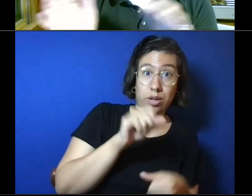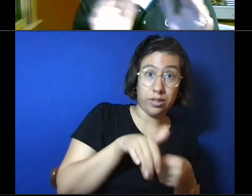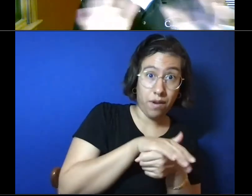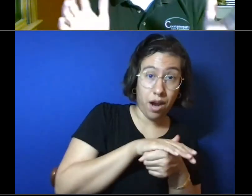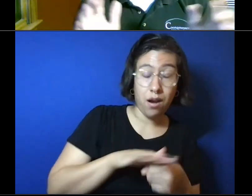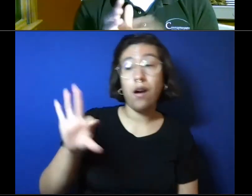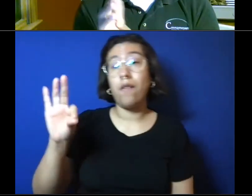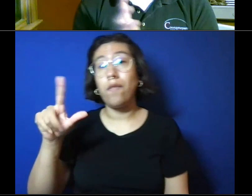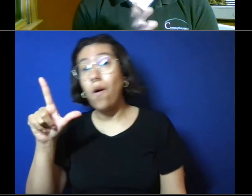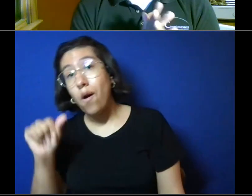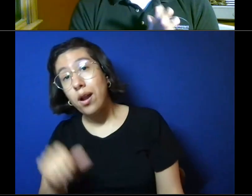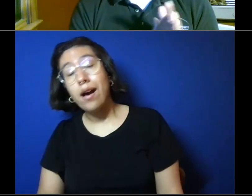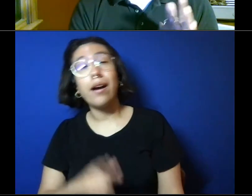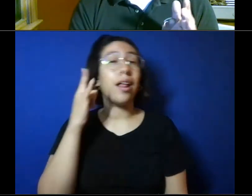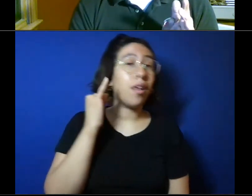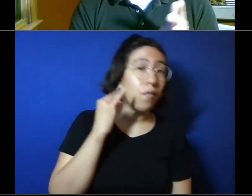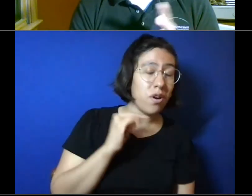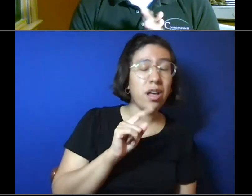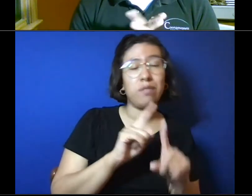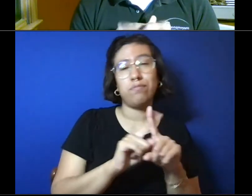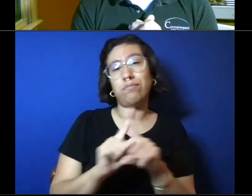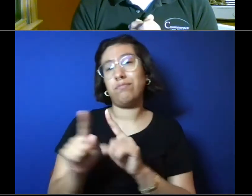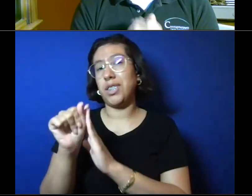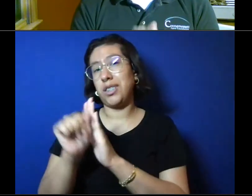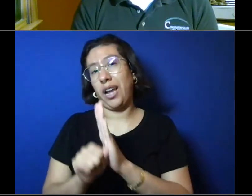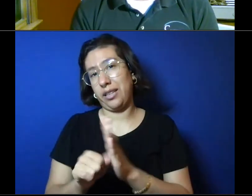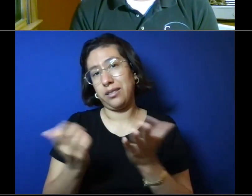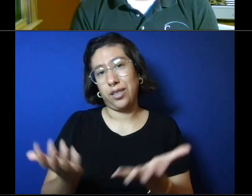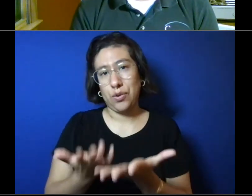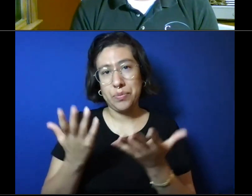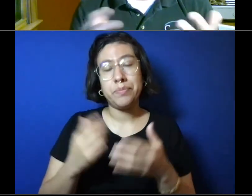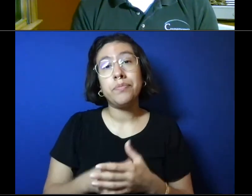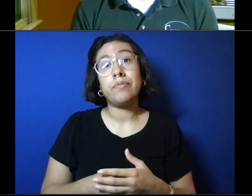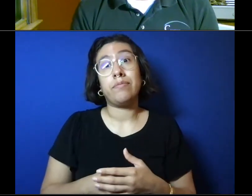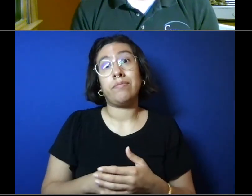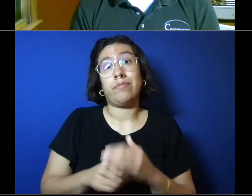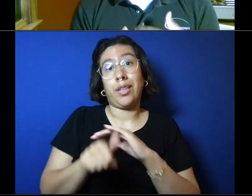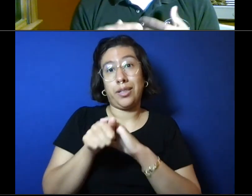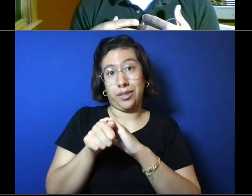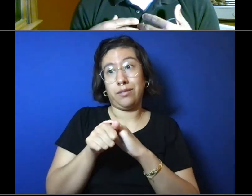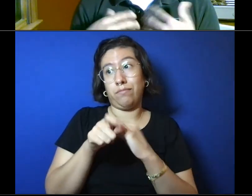within all parts of the country. So to do sea turtle research in America,